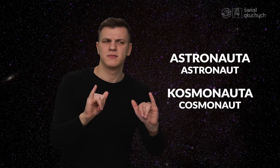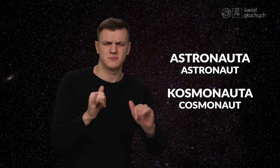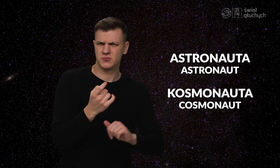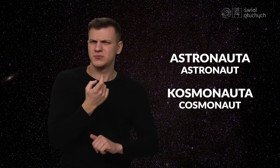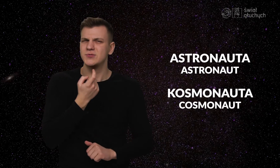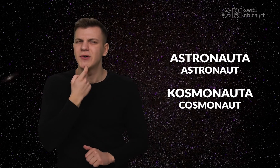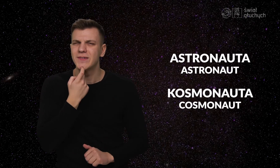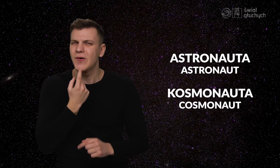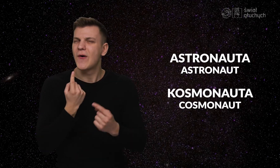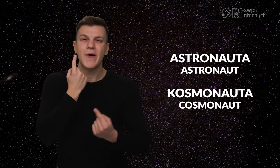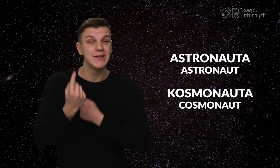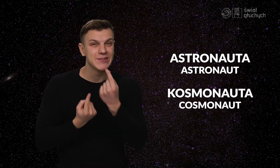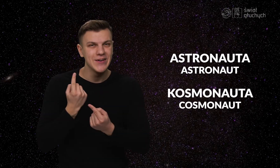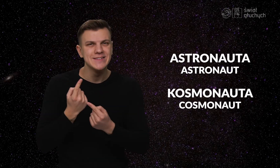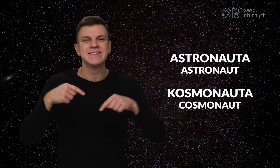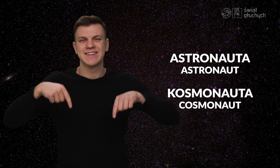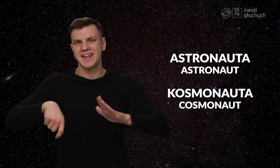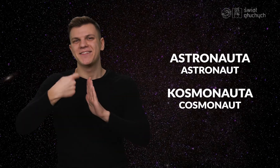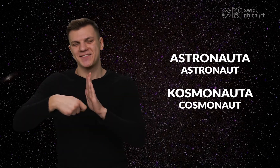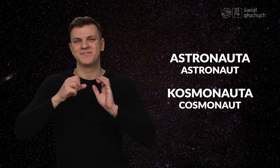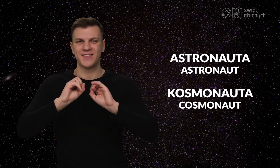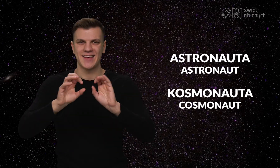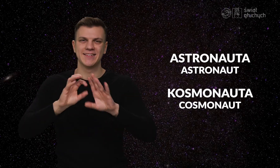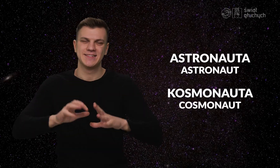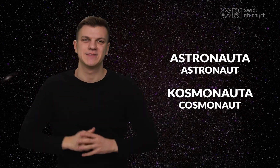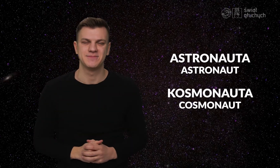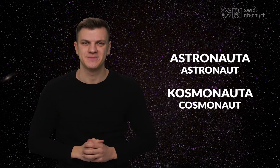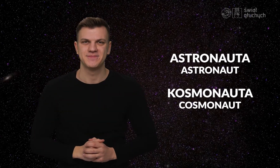What do they mean? You will find out by watching this movie!